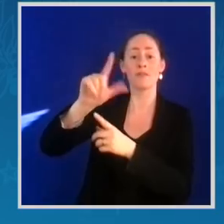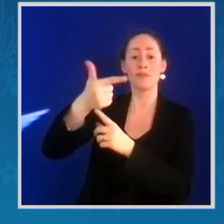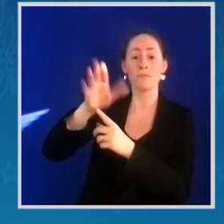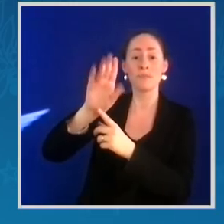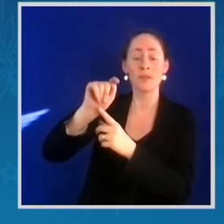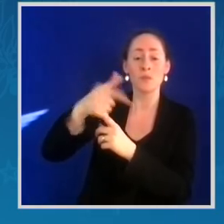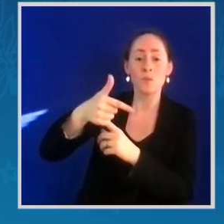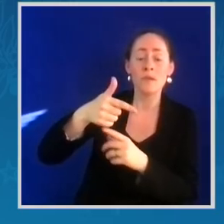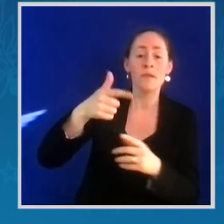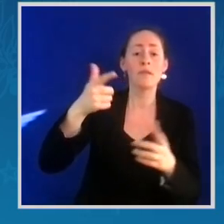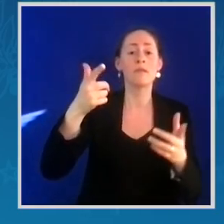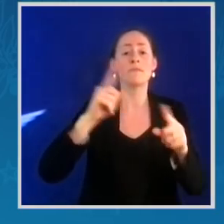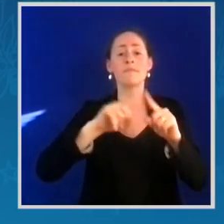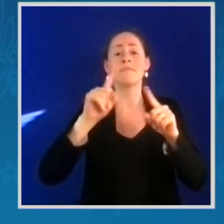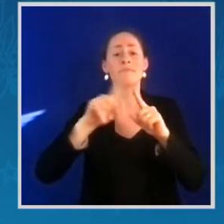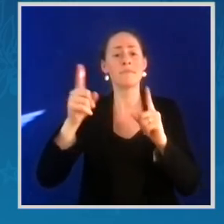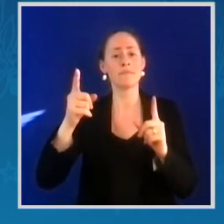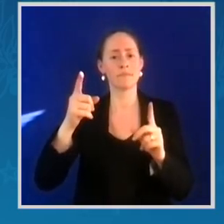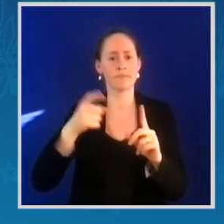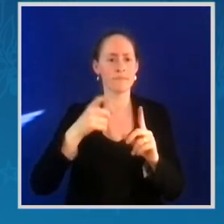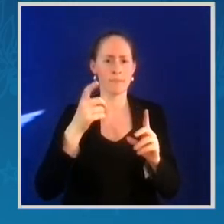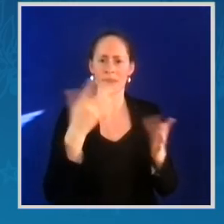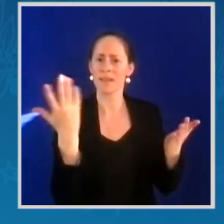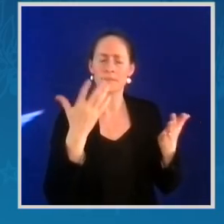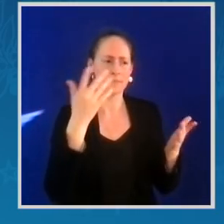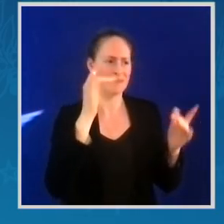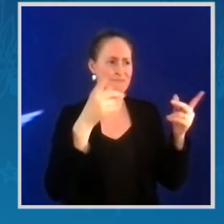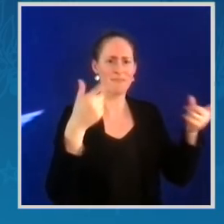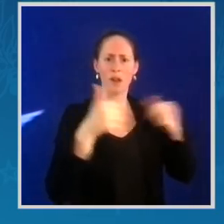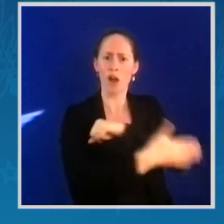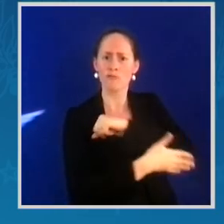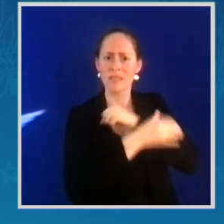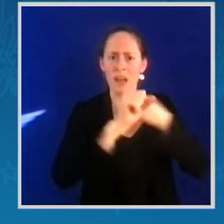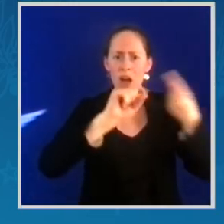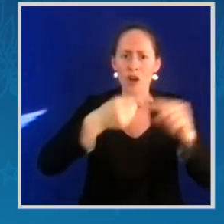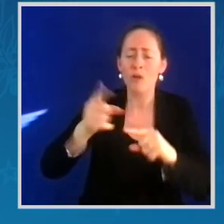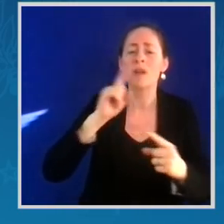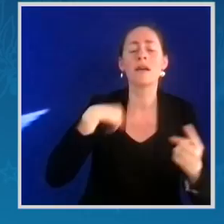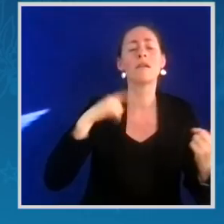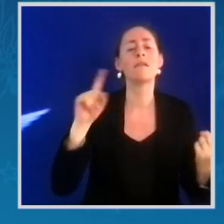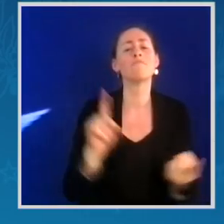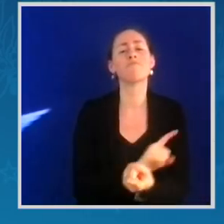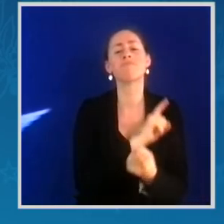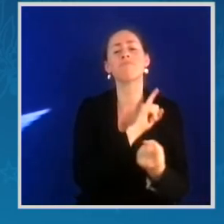Whoever I meet, what they will say is that ultimately, they want to be safe at home.